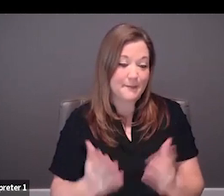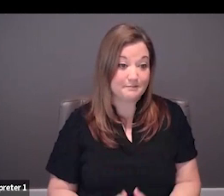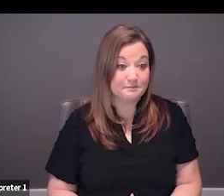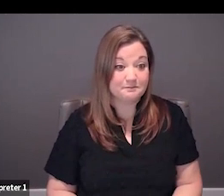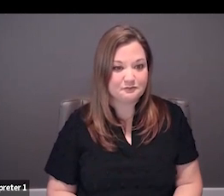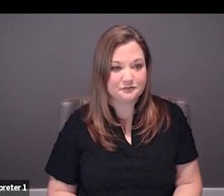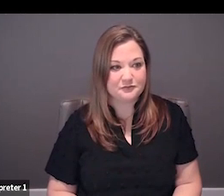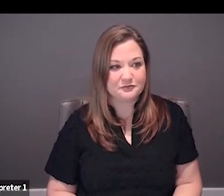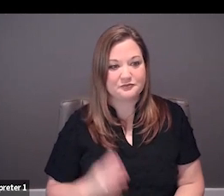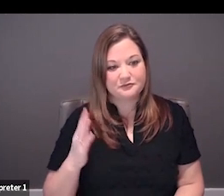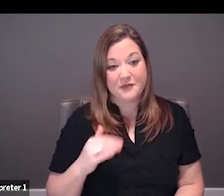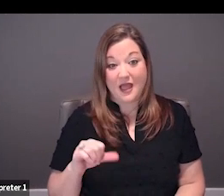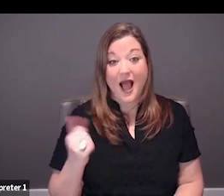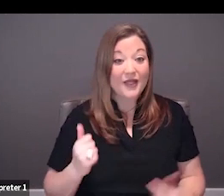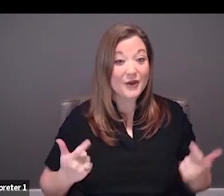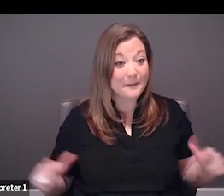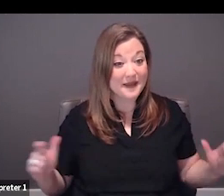The other big event that is happening soon,